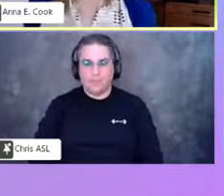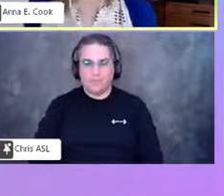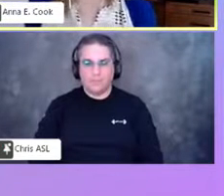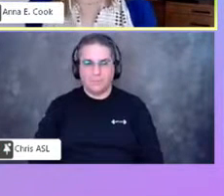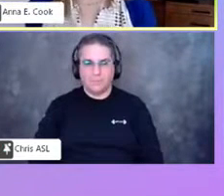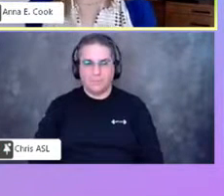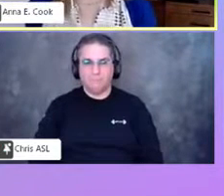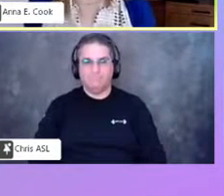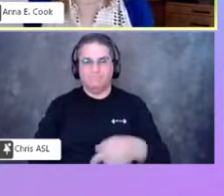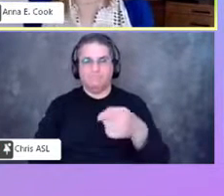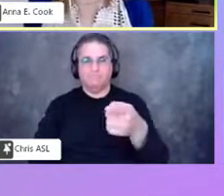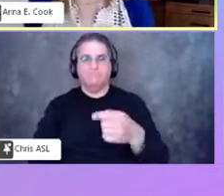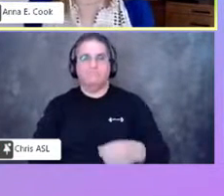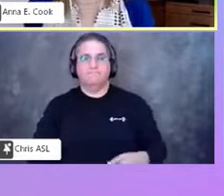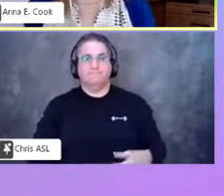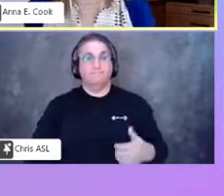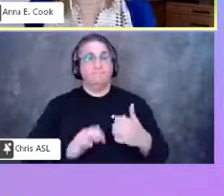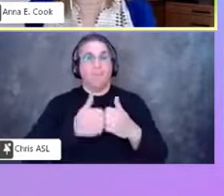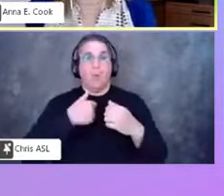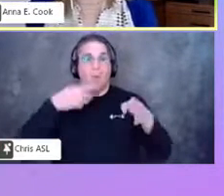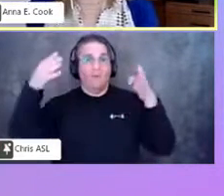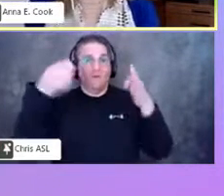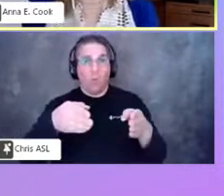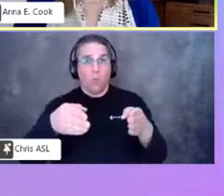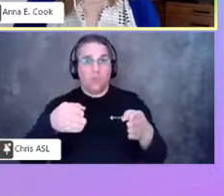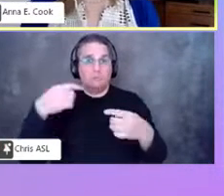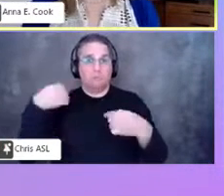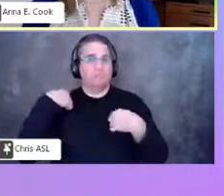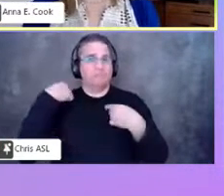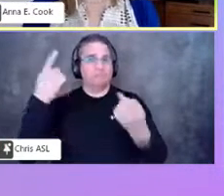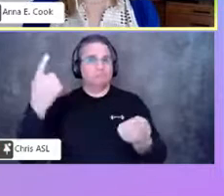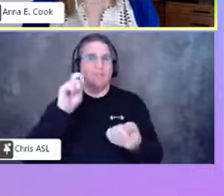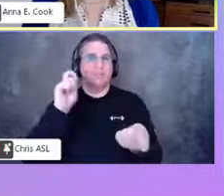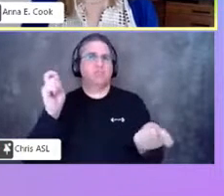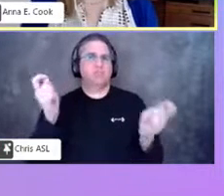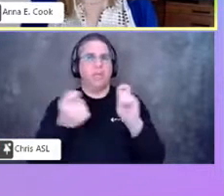way I focus has changed tremendously since losing my eyesight